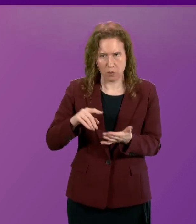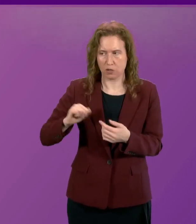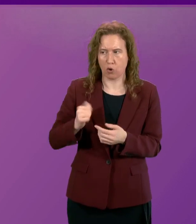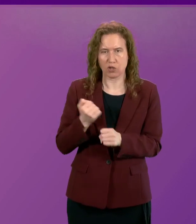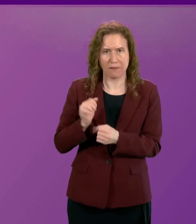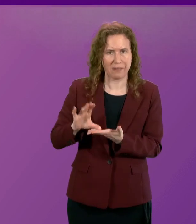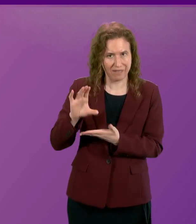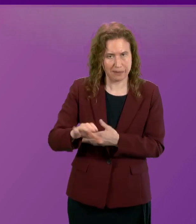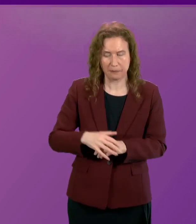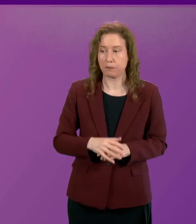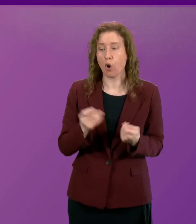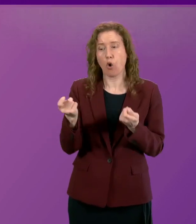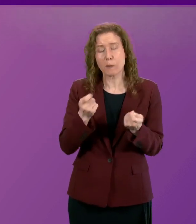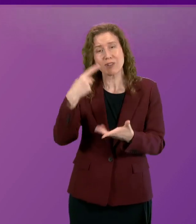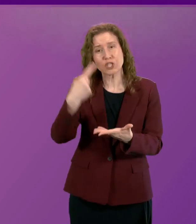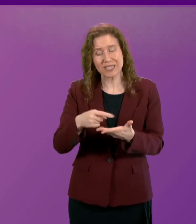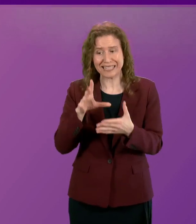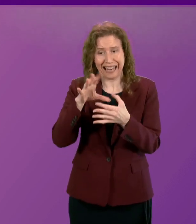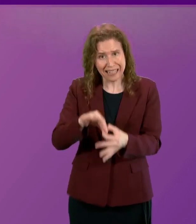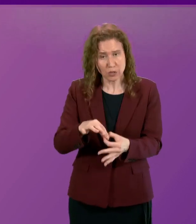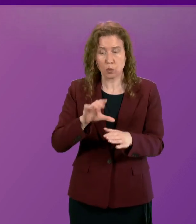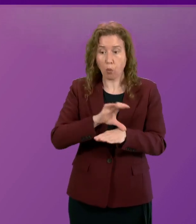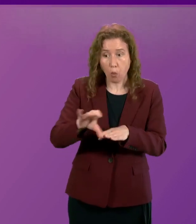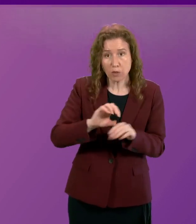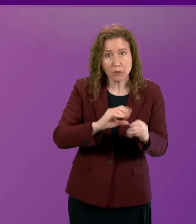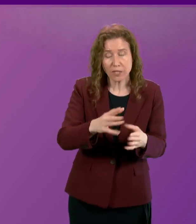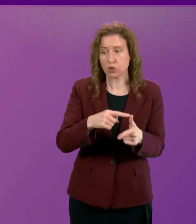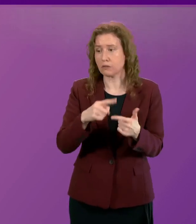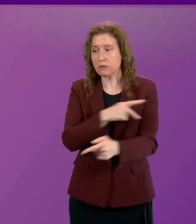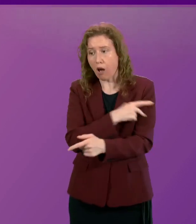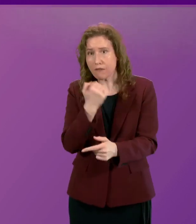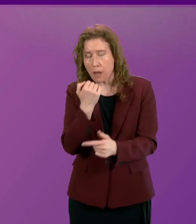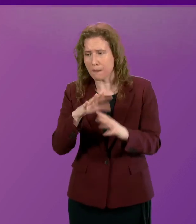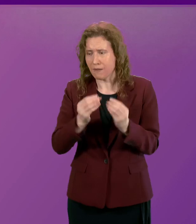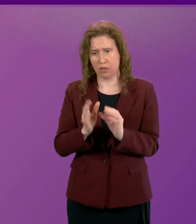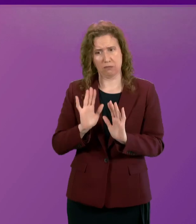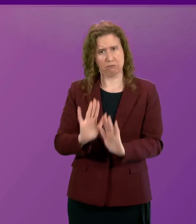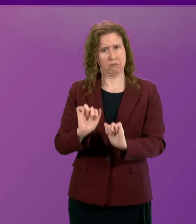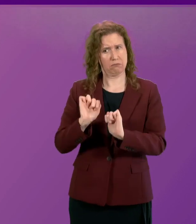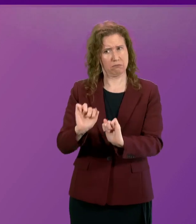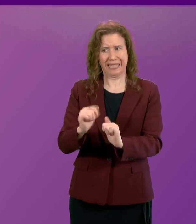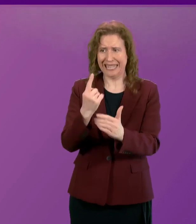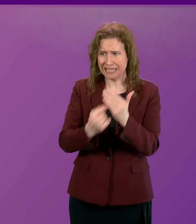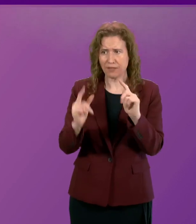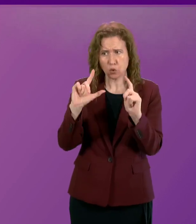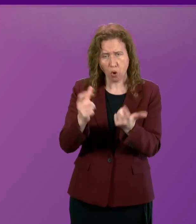Operational decisions, including those regarding course provision and staffing, are, of course, a matter for individual colleges.